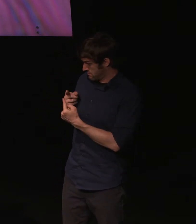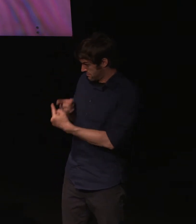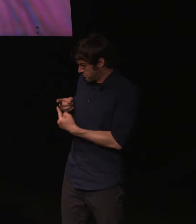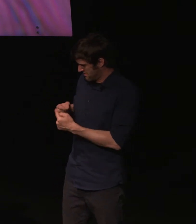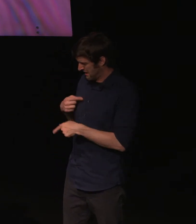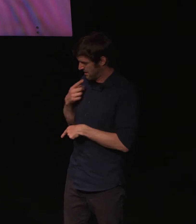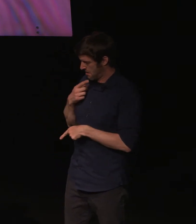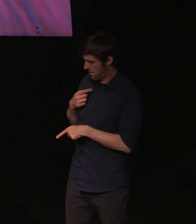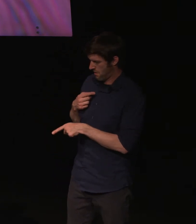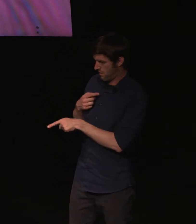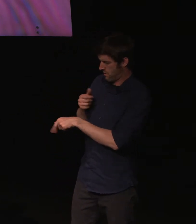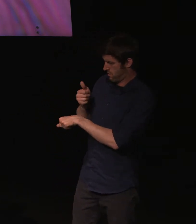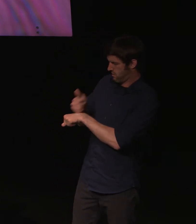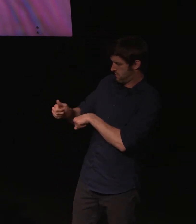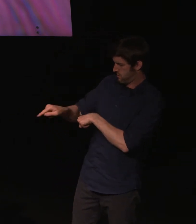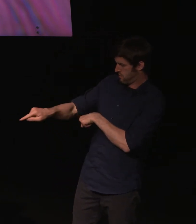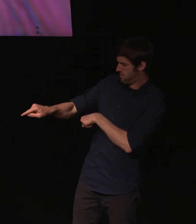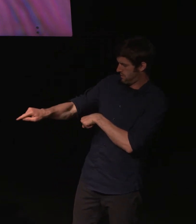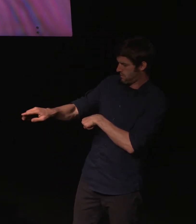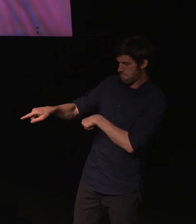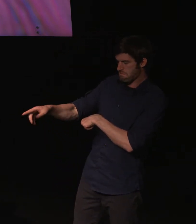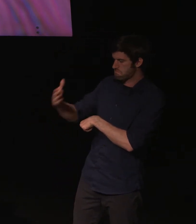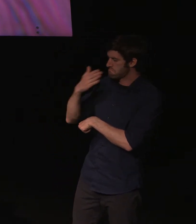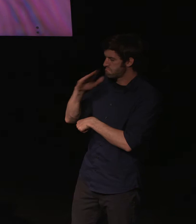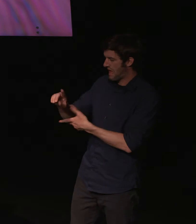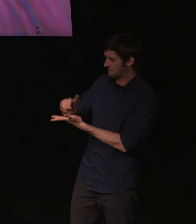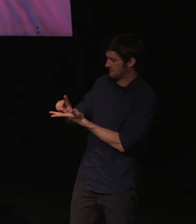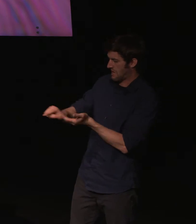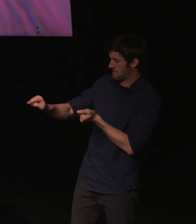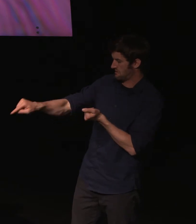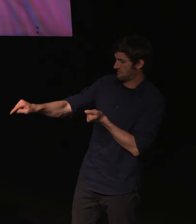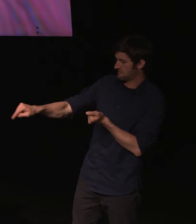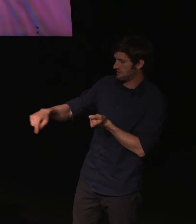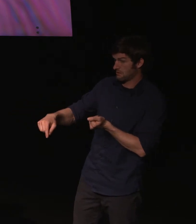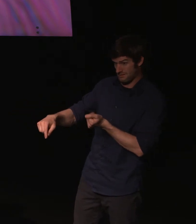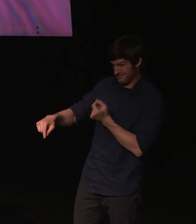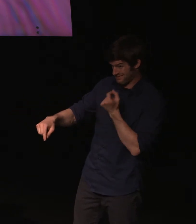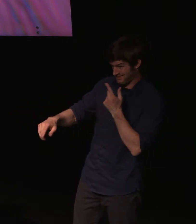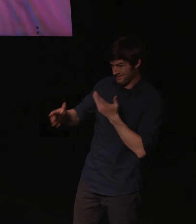Sometimes it's really not poorly designed, it's just not designed for people like me.